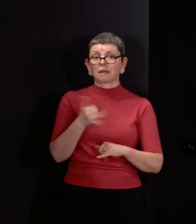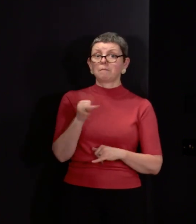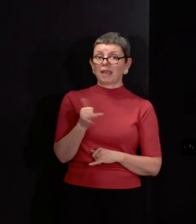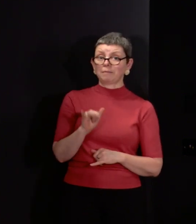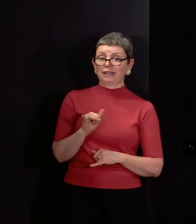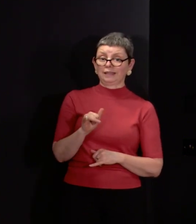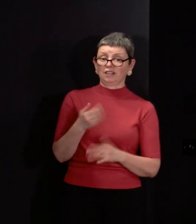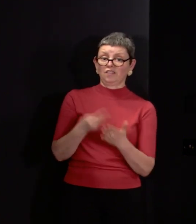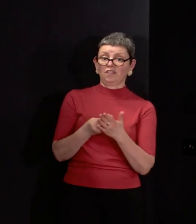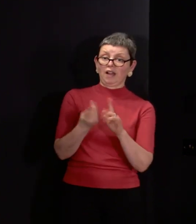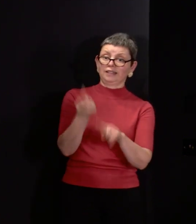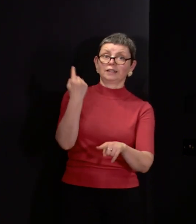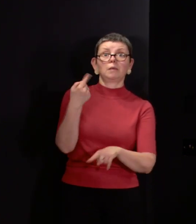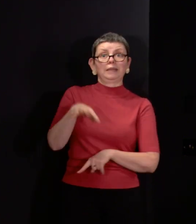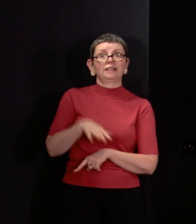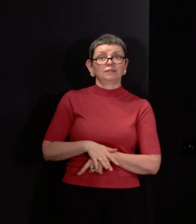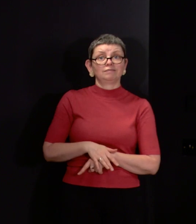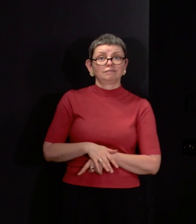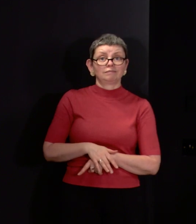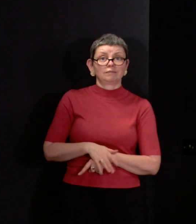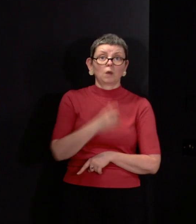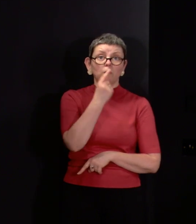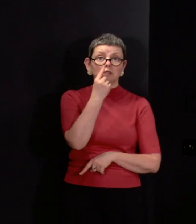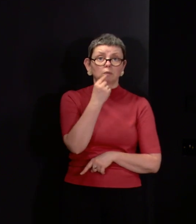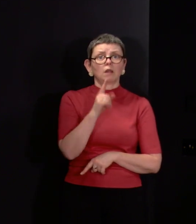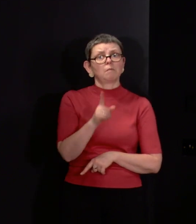been issued, were in actual fact it would have been inappropriate to do so. I cannot